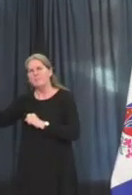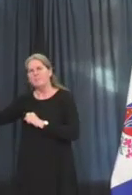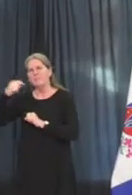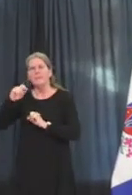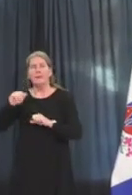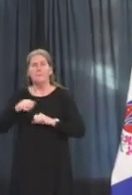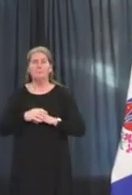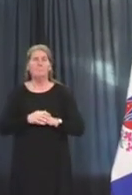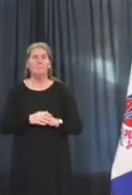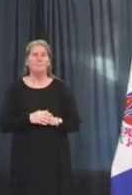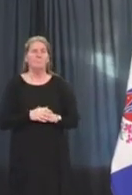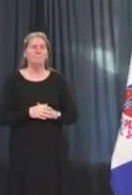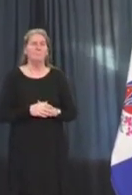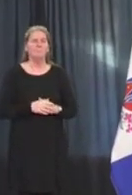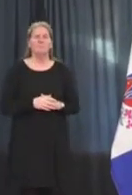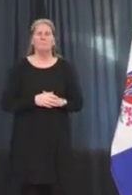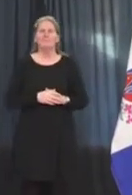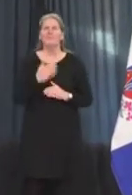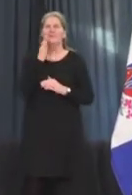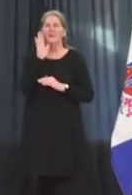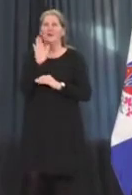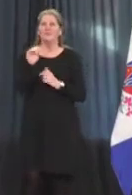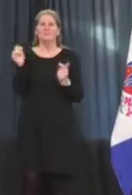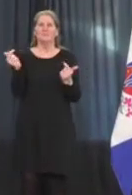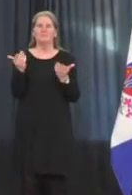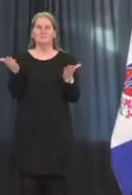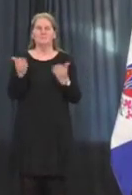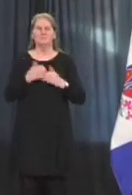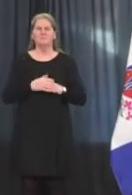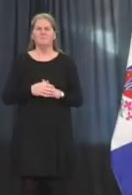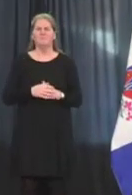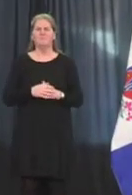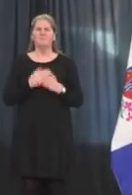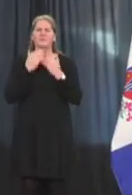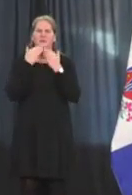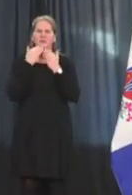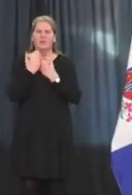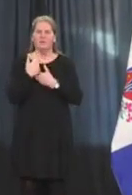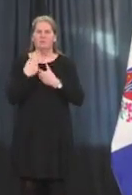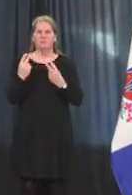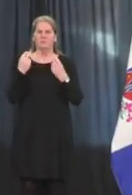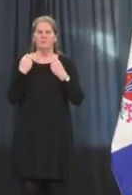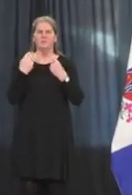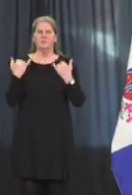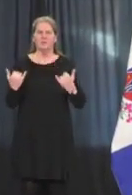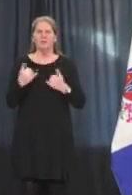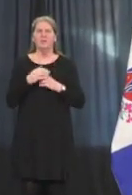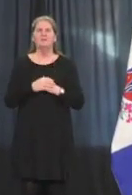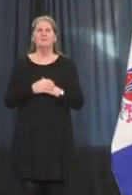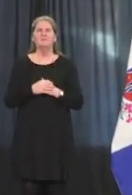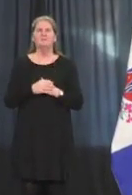QUESTIONS. THANK YOU. GOOD AFTERNOON, EVERYONE. THANK YOU FOR JOINING US TODAY.